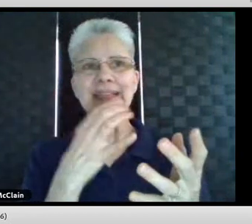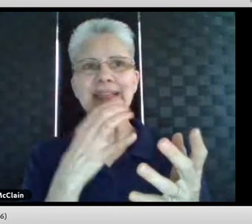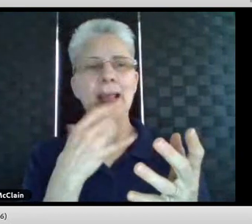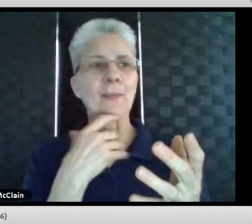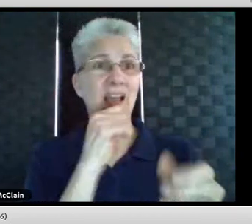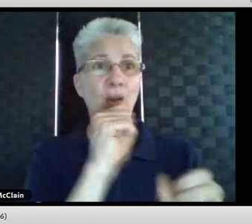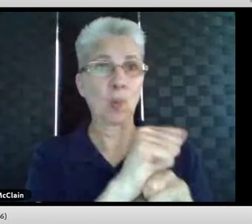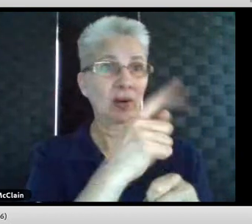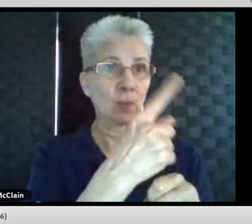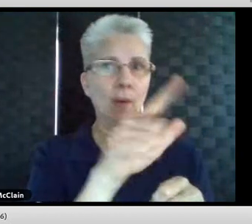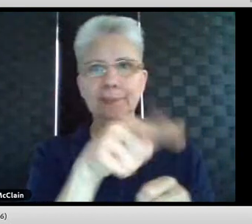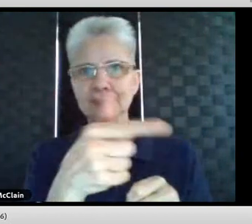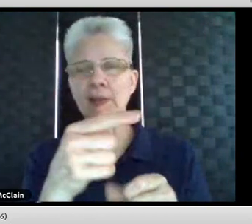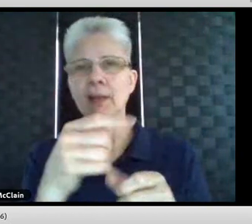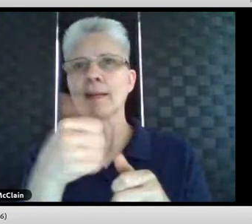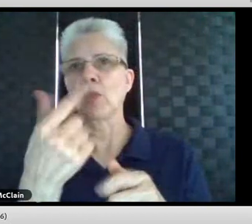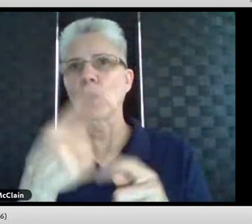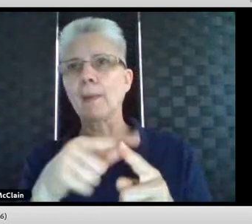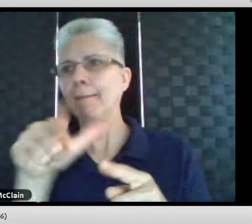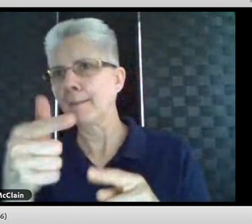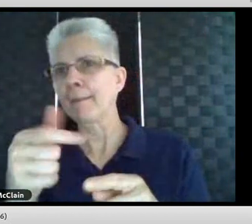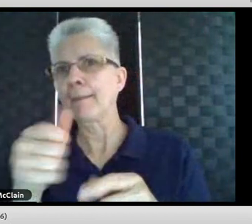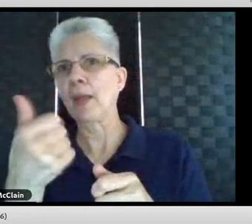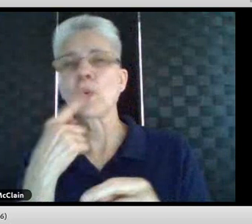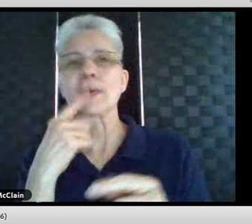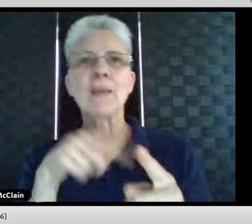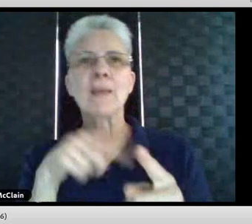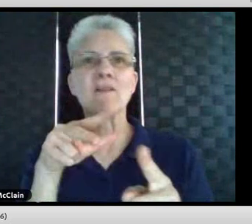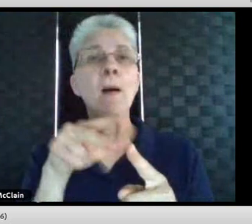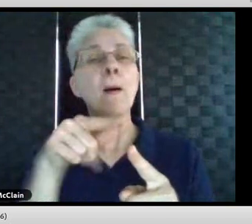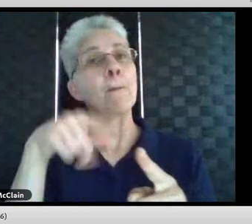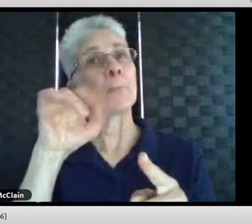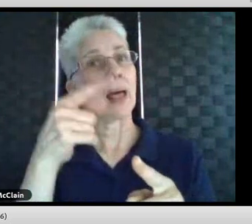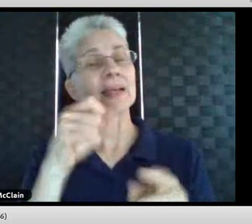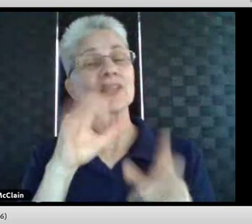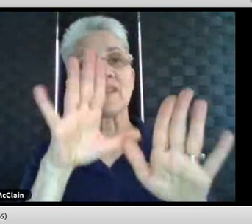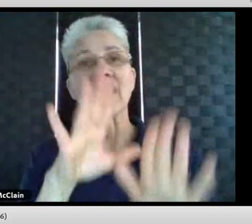I'm going to try a different one, and some of them have these plug-ins that are fantastic that the other ones don't have, right?